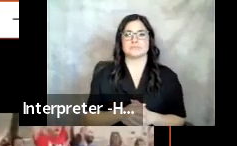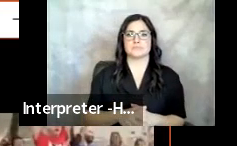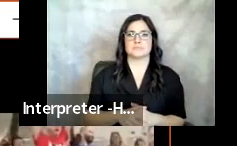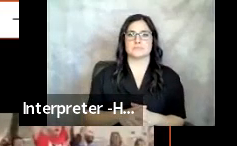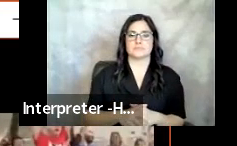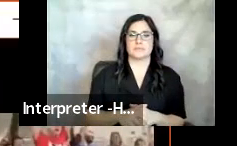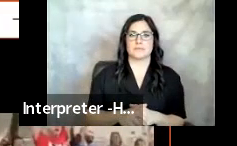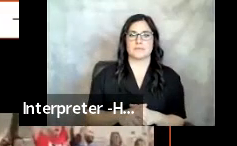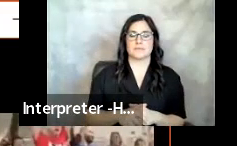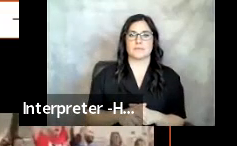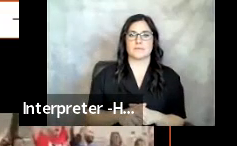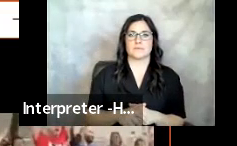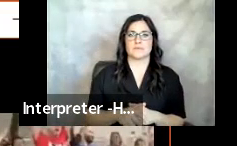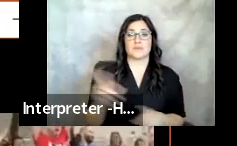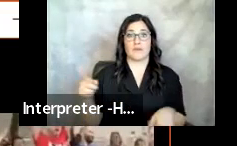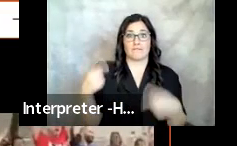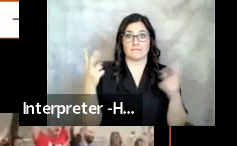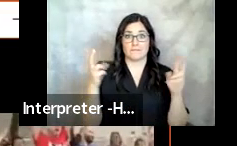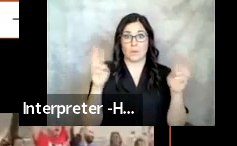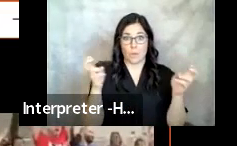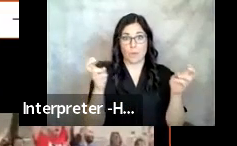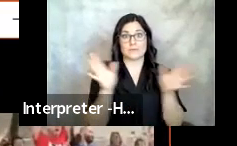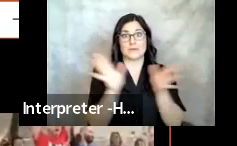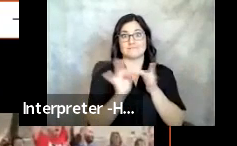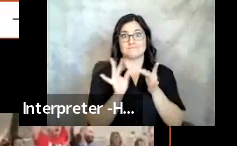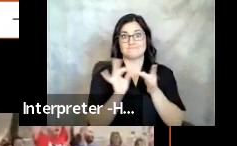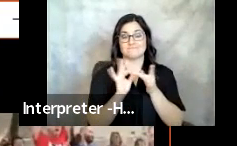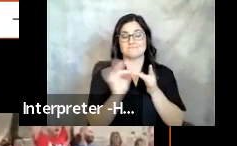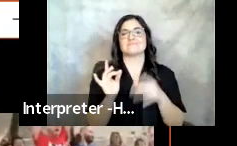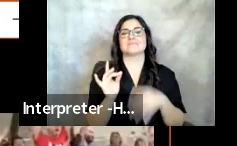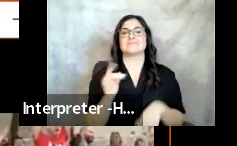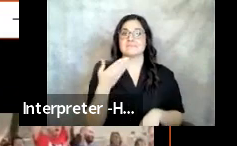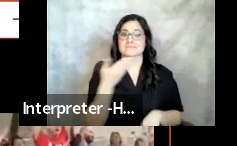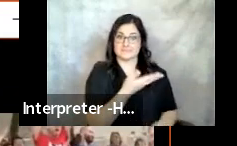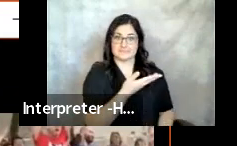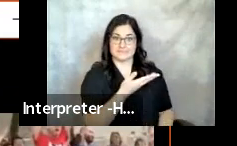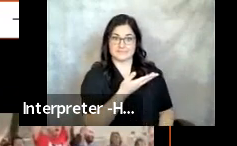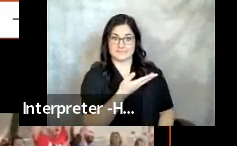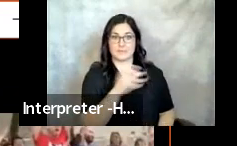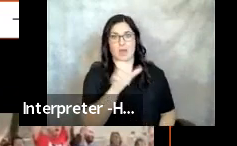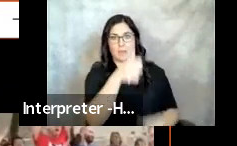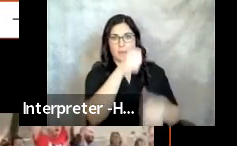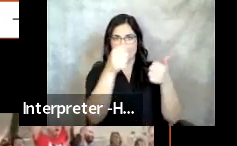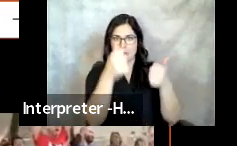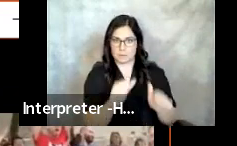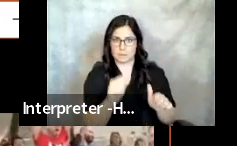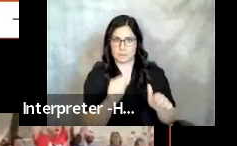I've been talking about quotes a bit. Here's the taking. Down of. A. Another monument.